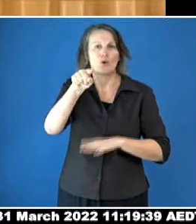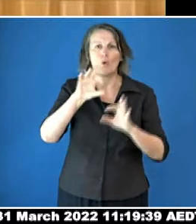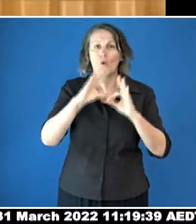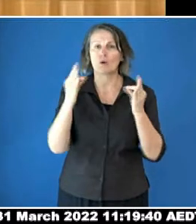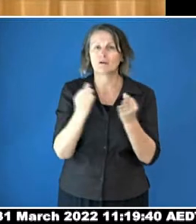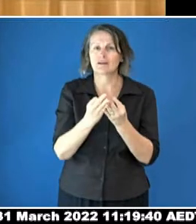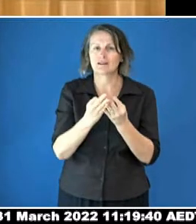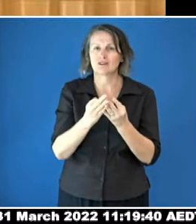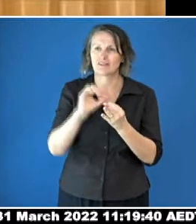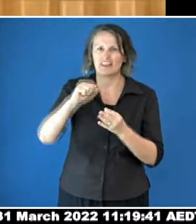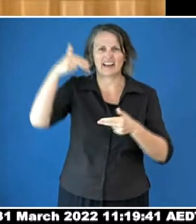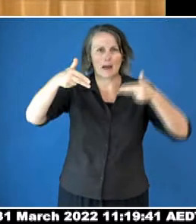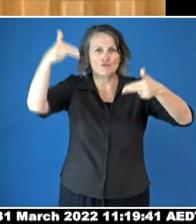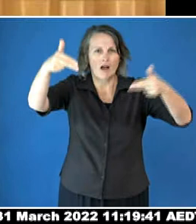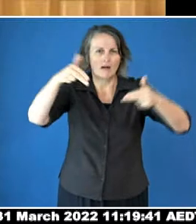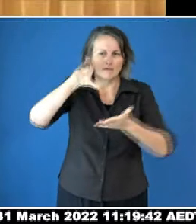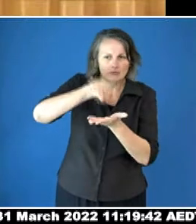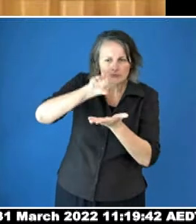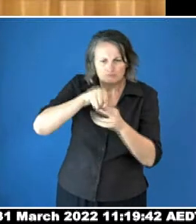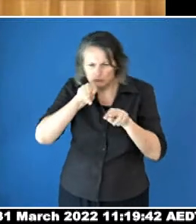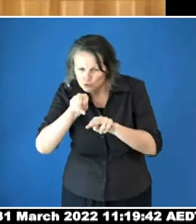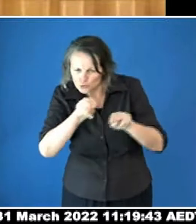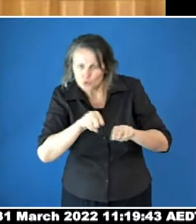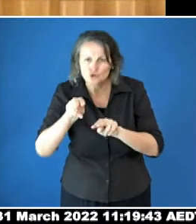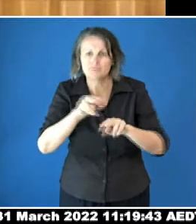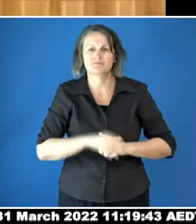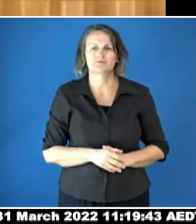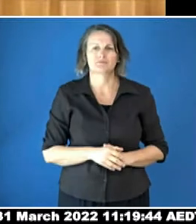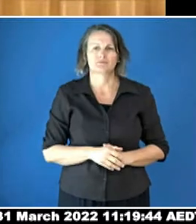And the matter then progressed to the perpetrator being charged.